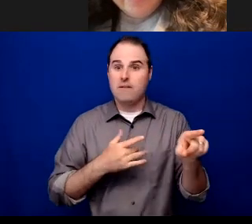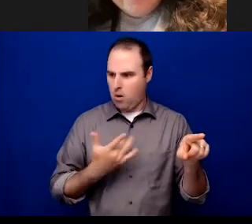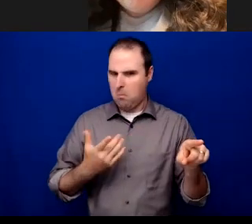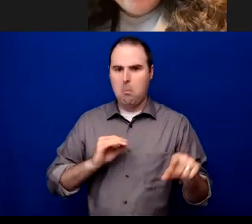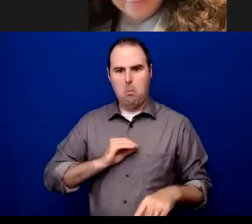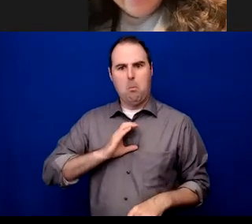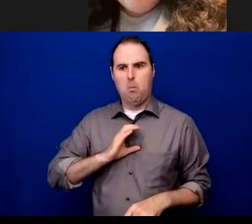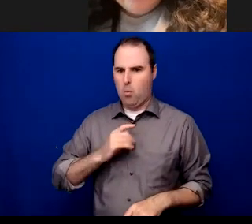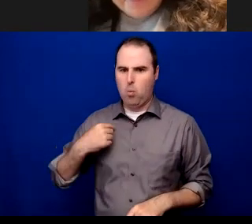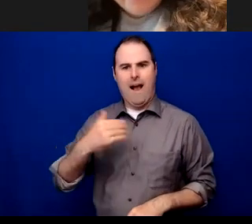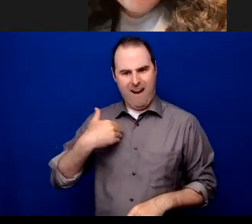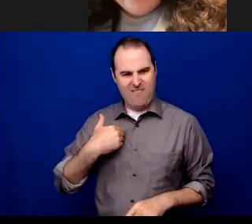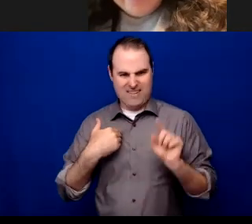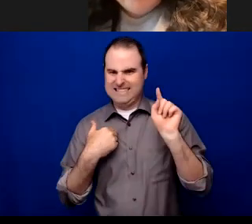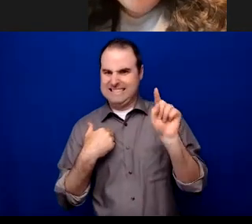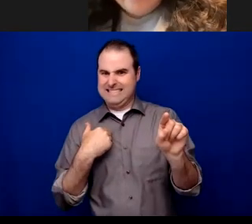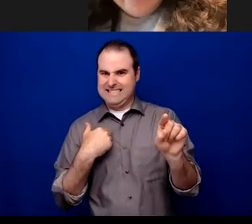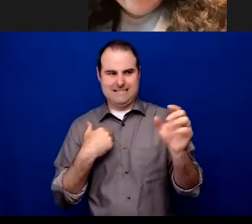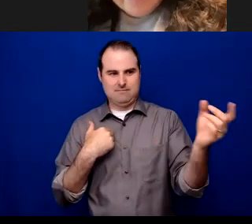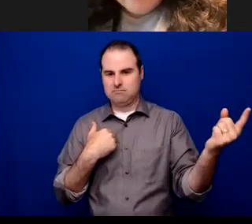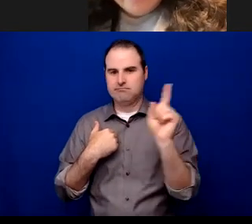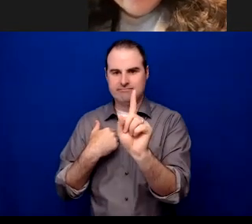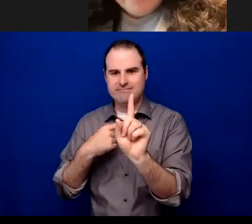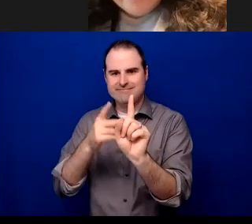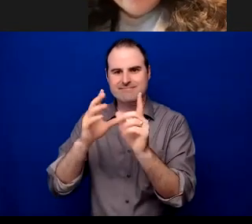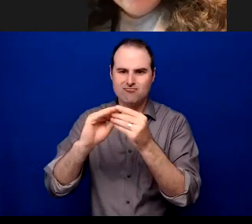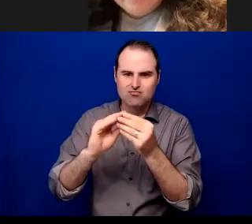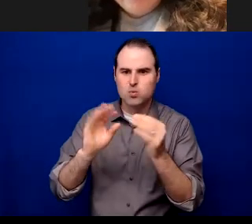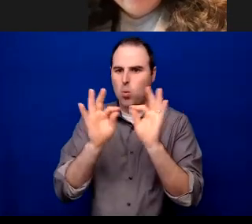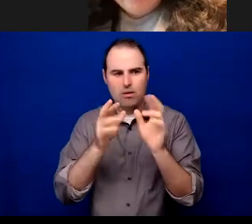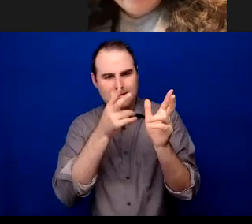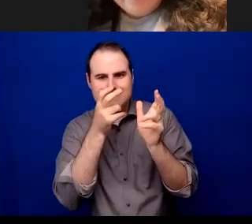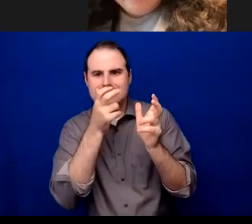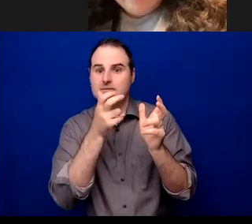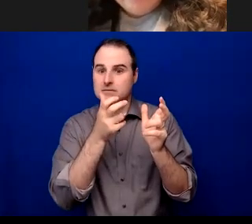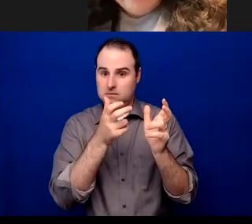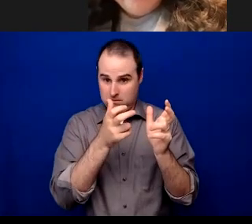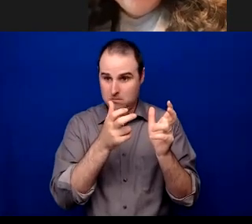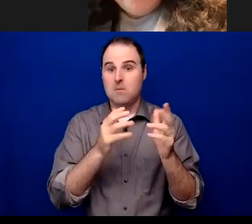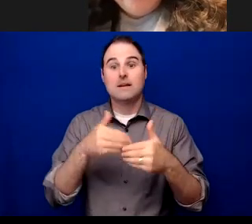So I think that's a logical next step. I super appreciate that, Natalie thank you for for